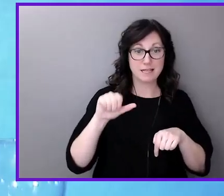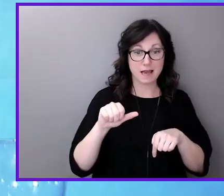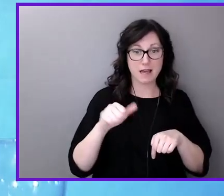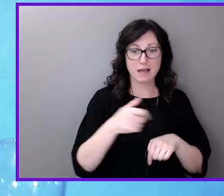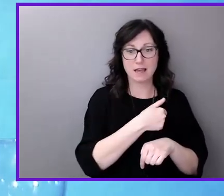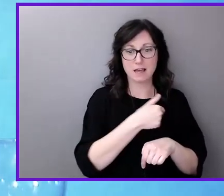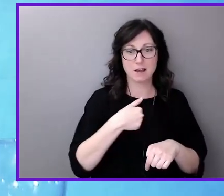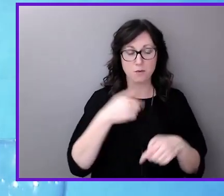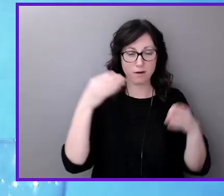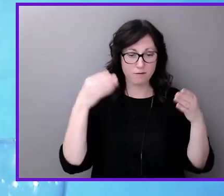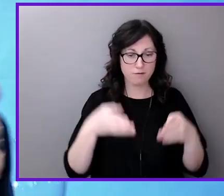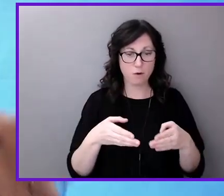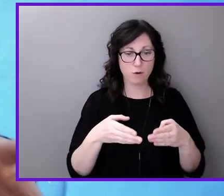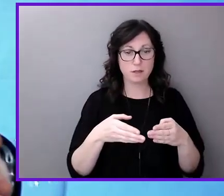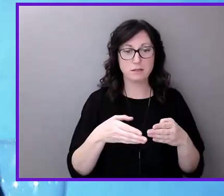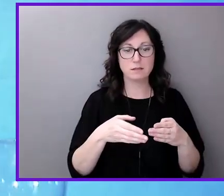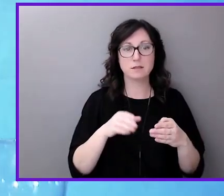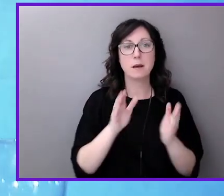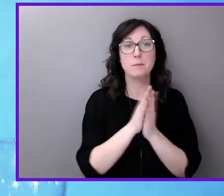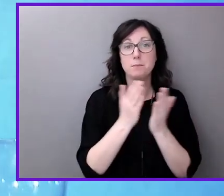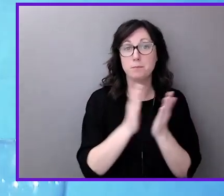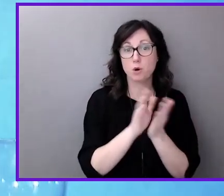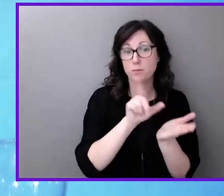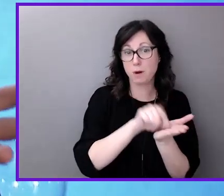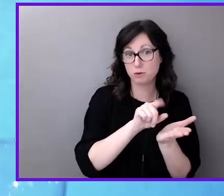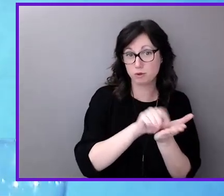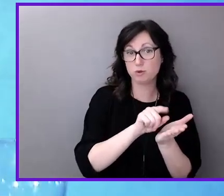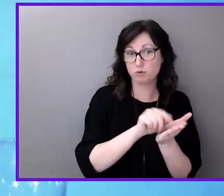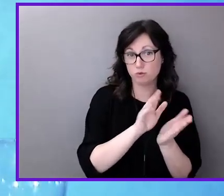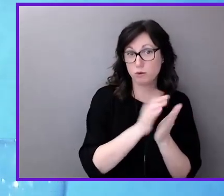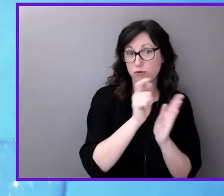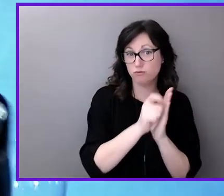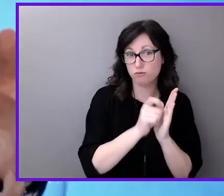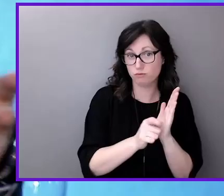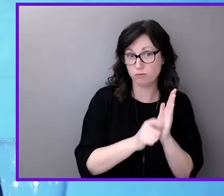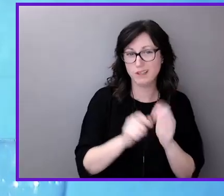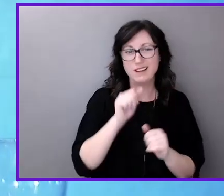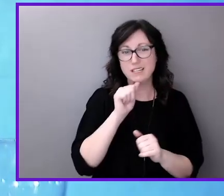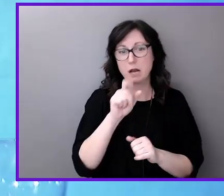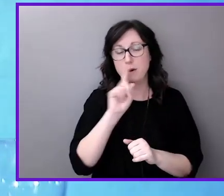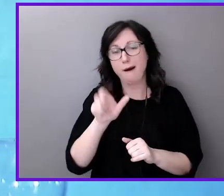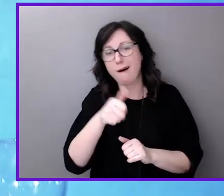towards literary publishers than other type of publishing.